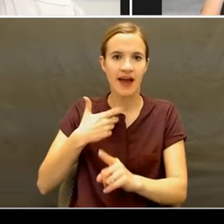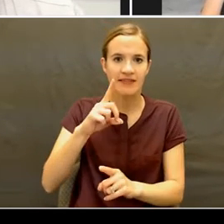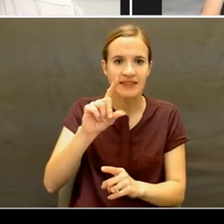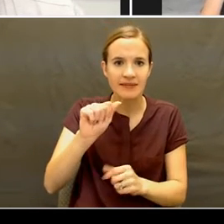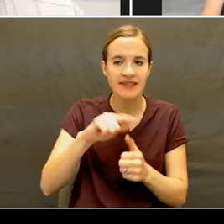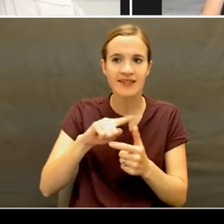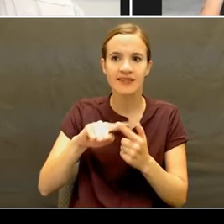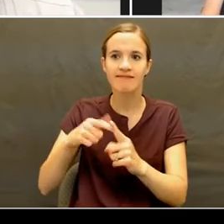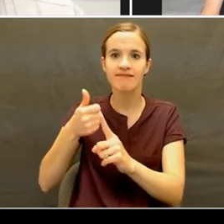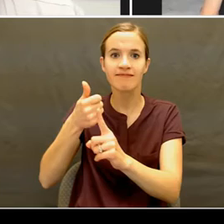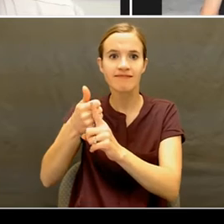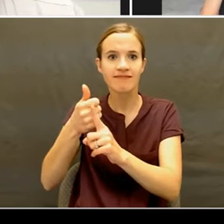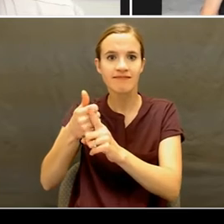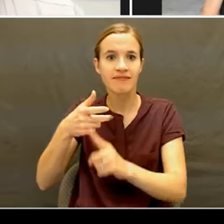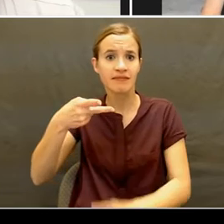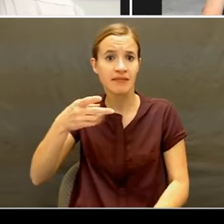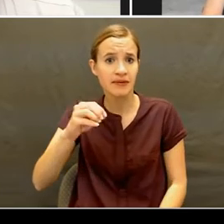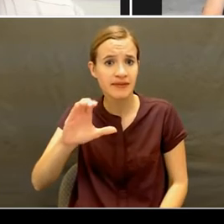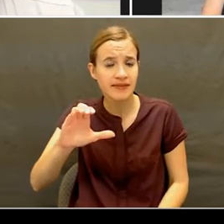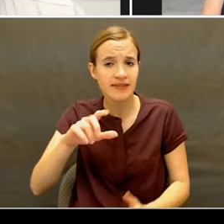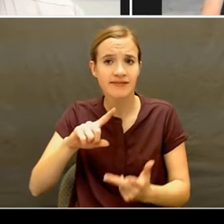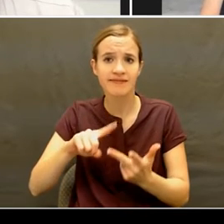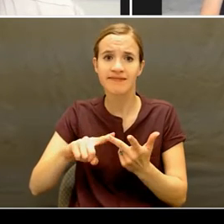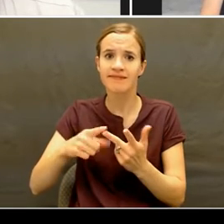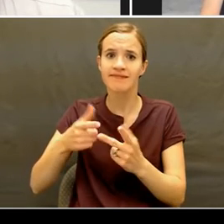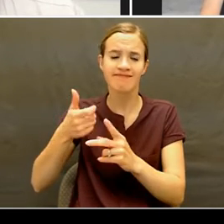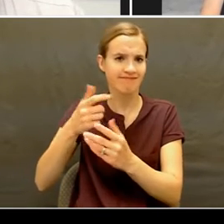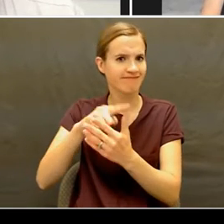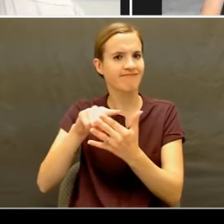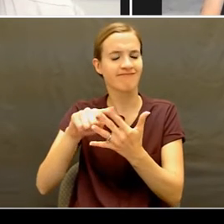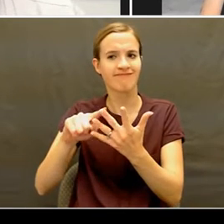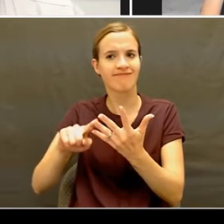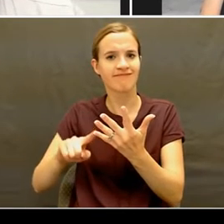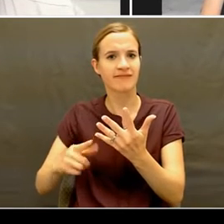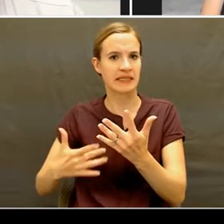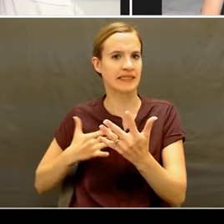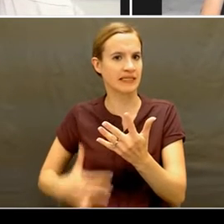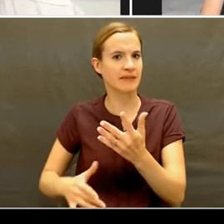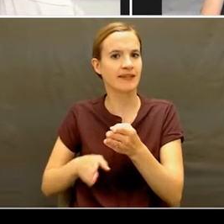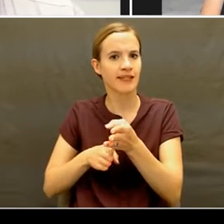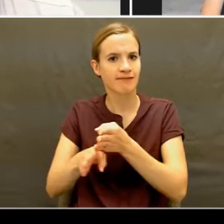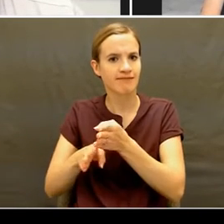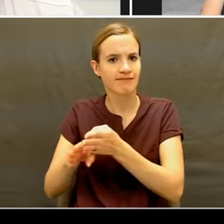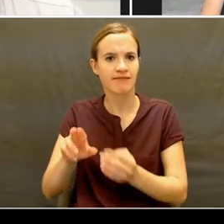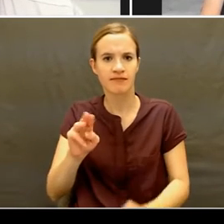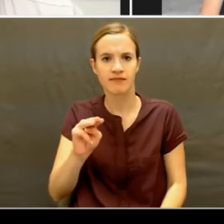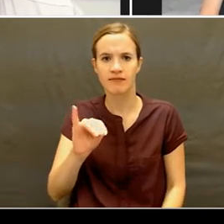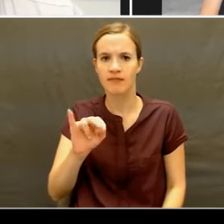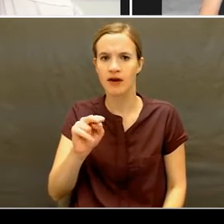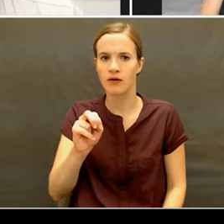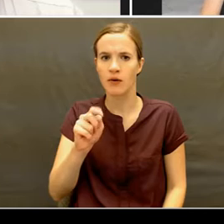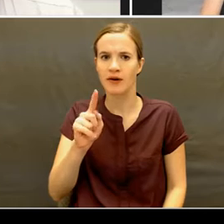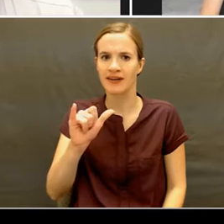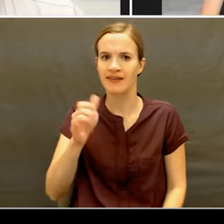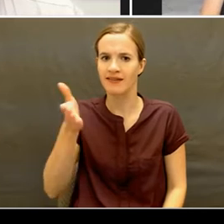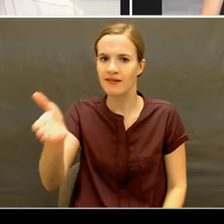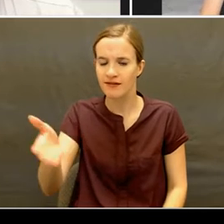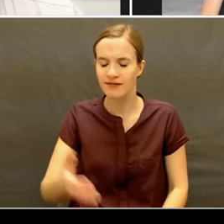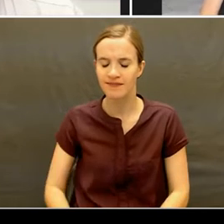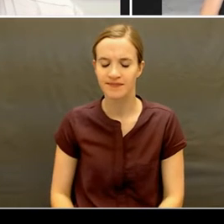disabilities and it's, you know, and we definitely just like, you know, right now with a lot of the